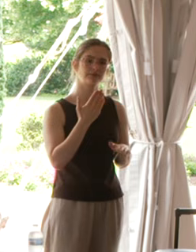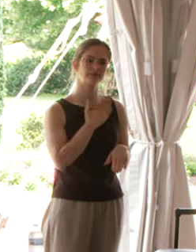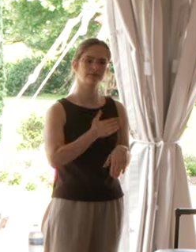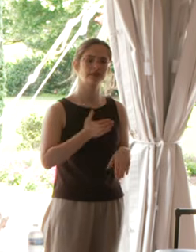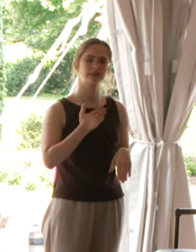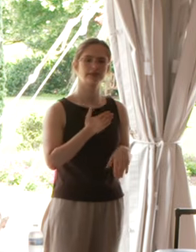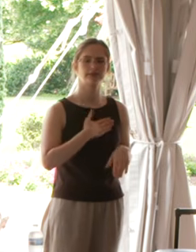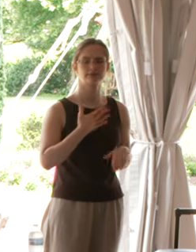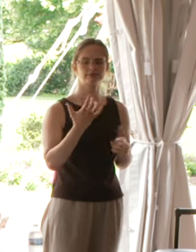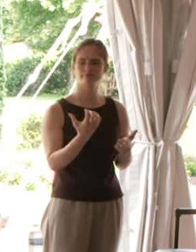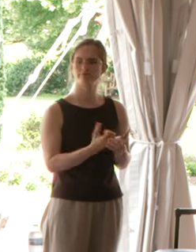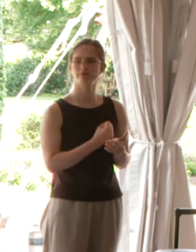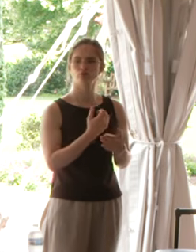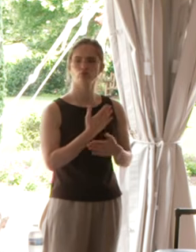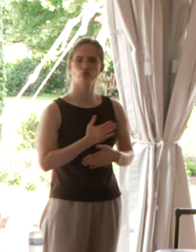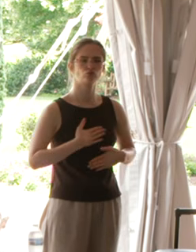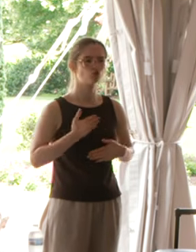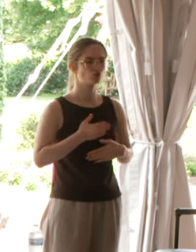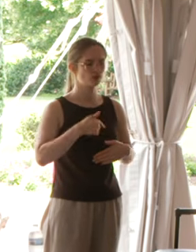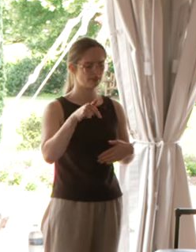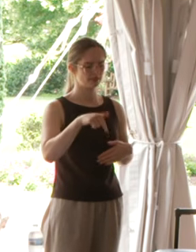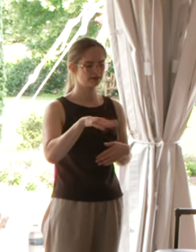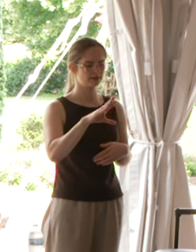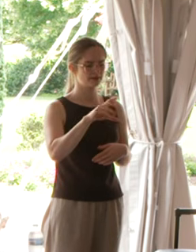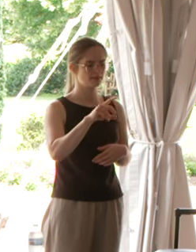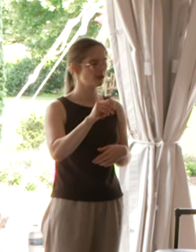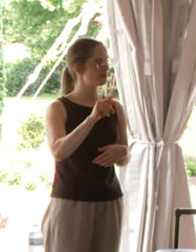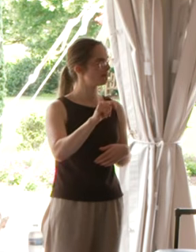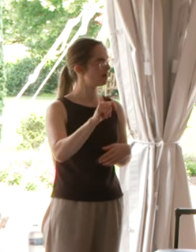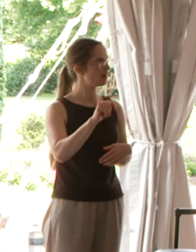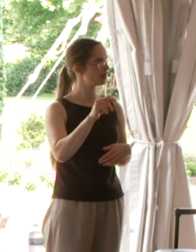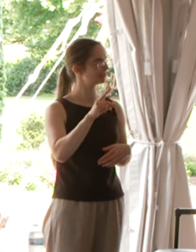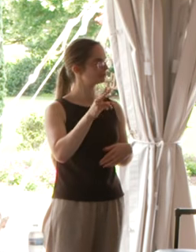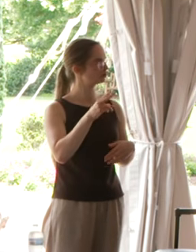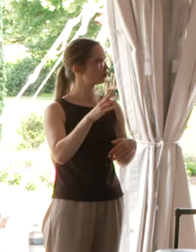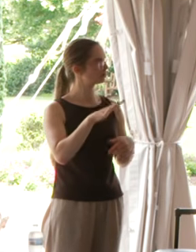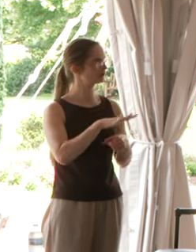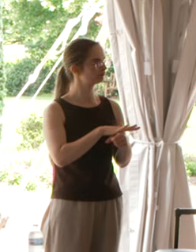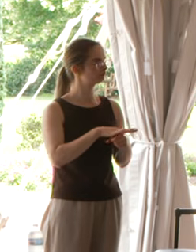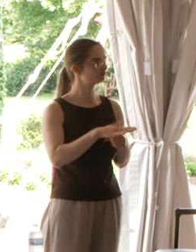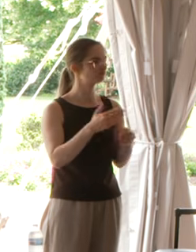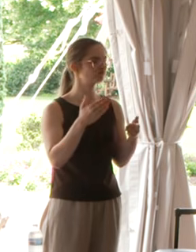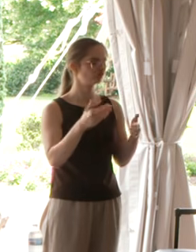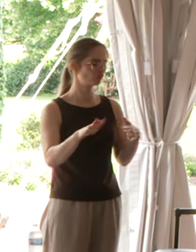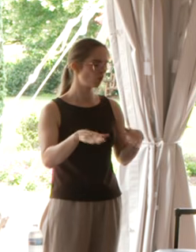time and enjoy Belmont Manor and Historic Park. Please feel free to meander through the grounds,